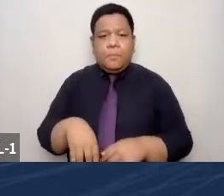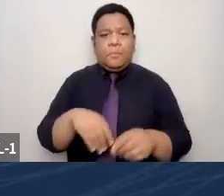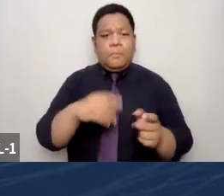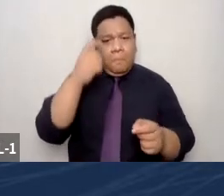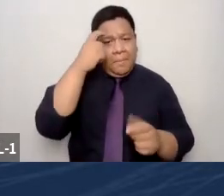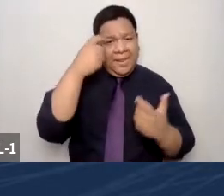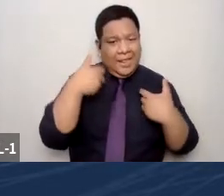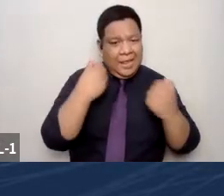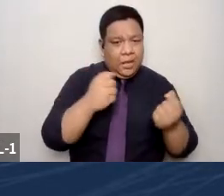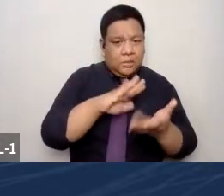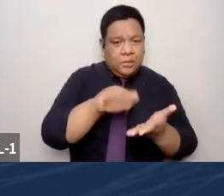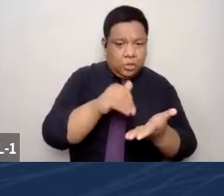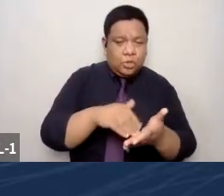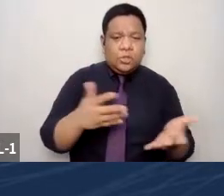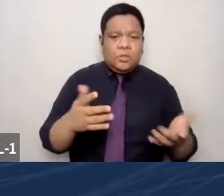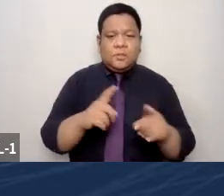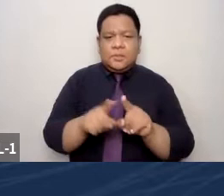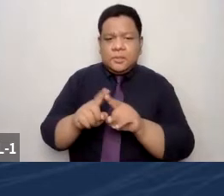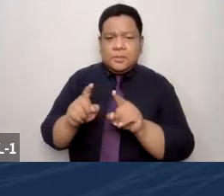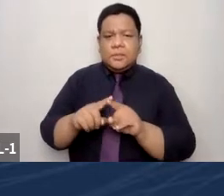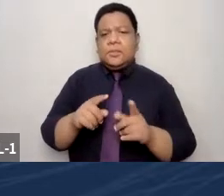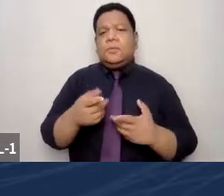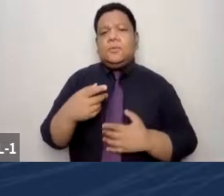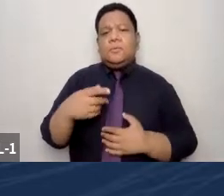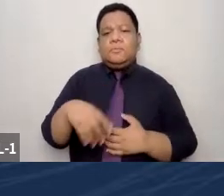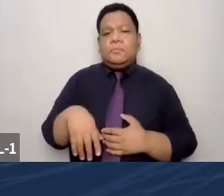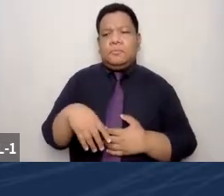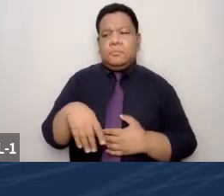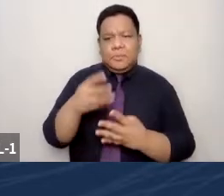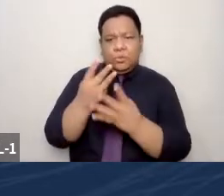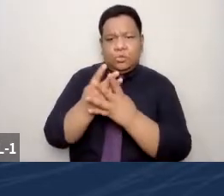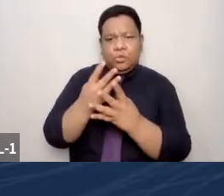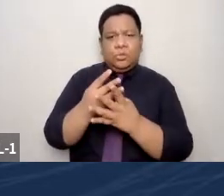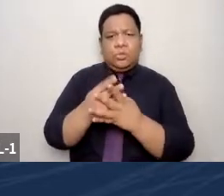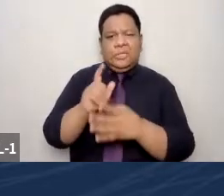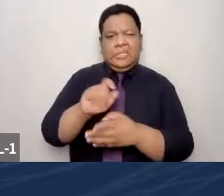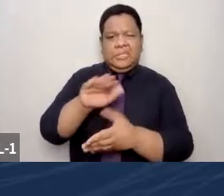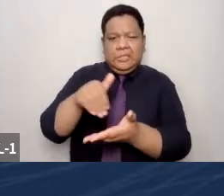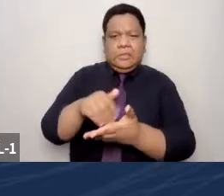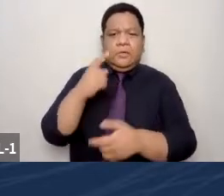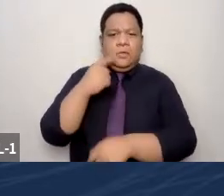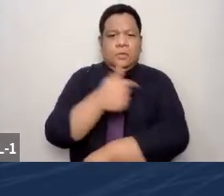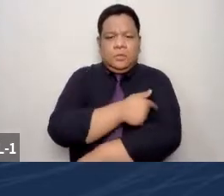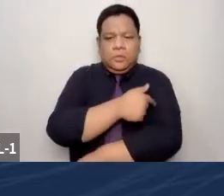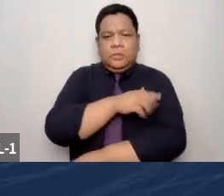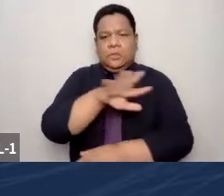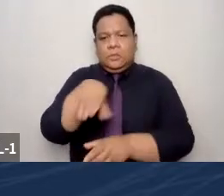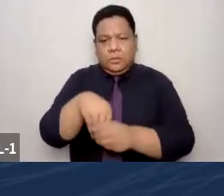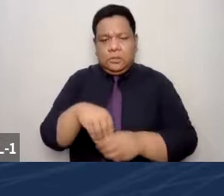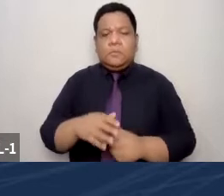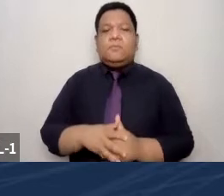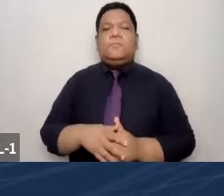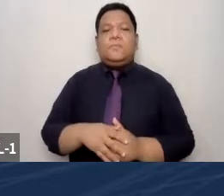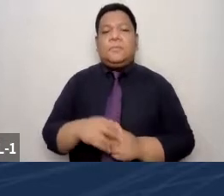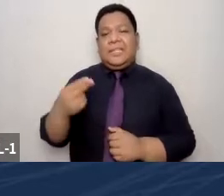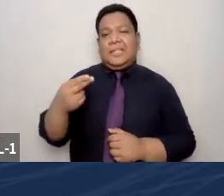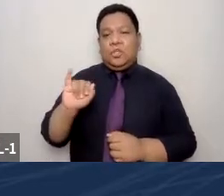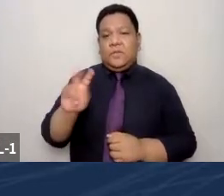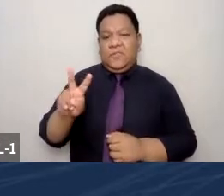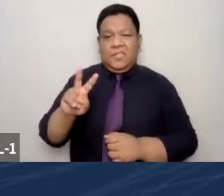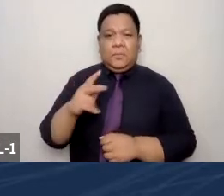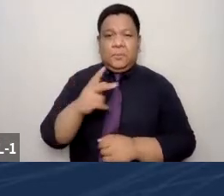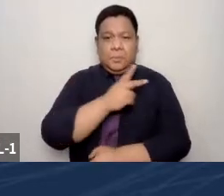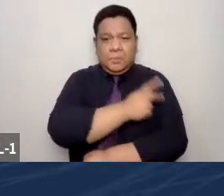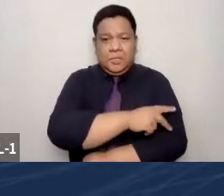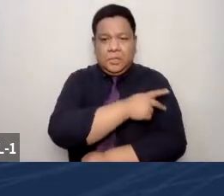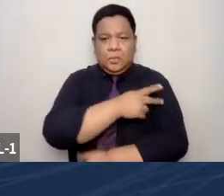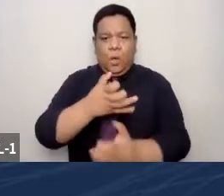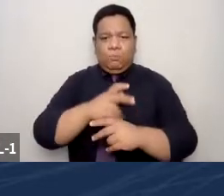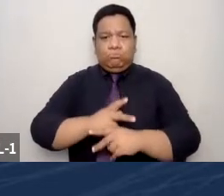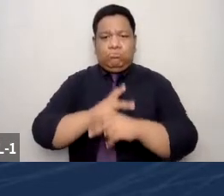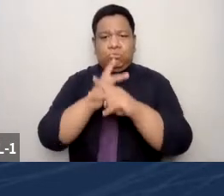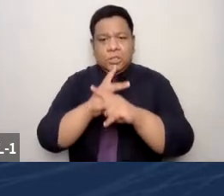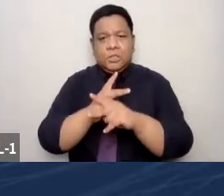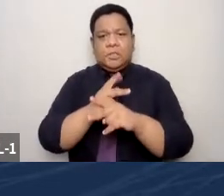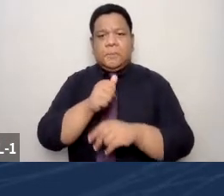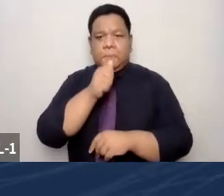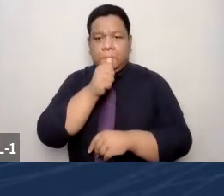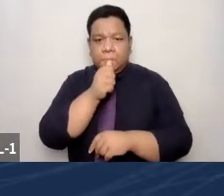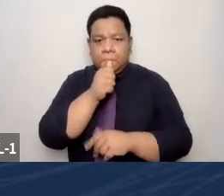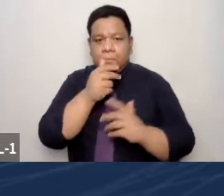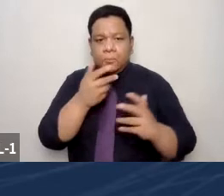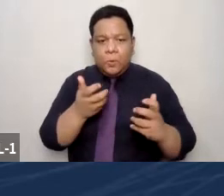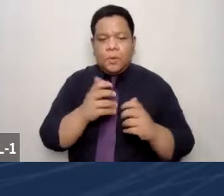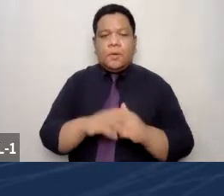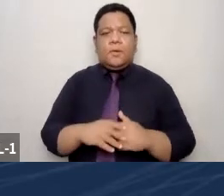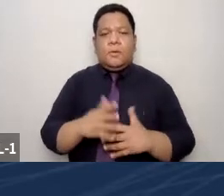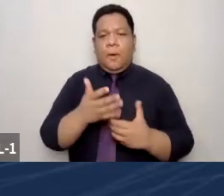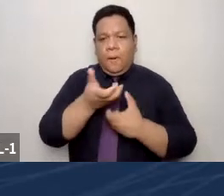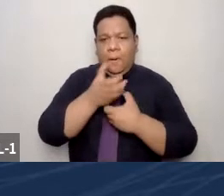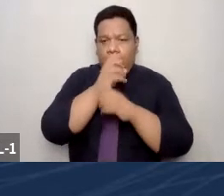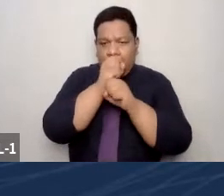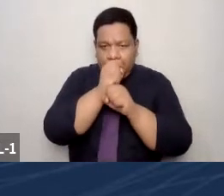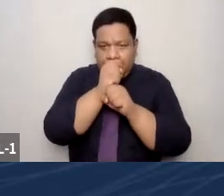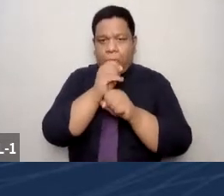TB patients who need to be vaccinated in TB DOTS, HIV patients who need their privacy protected and identities remain confidential.